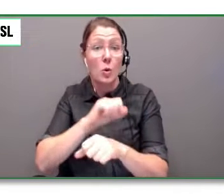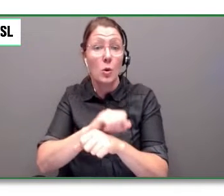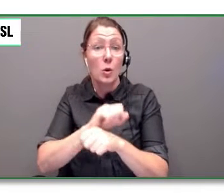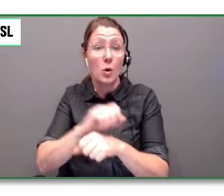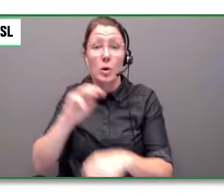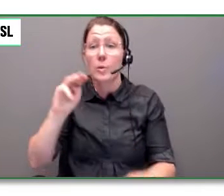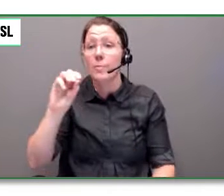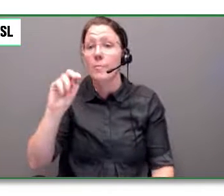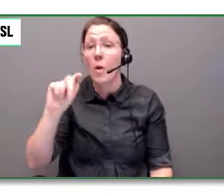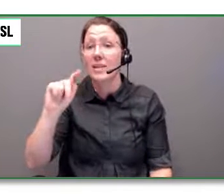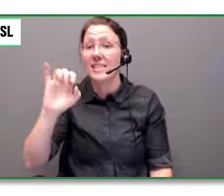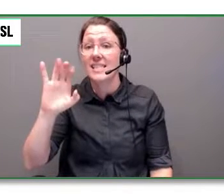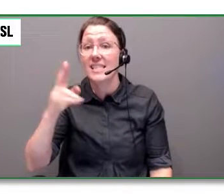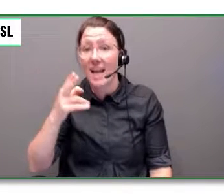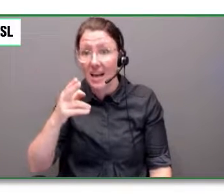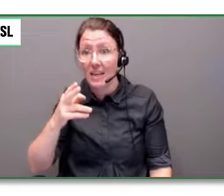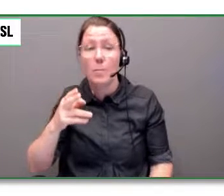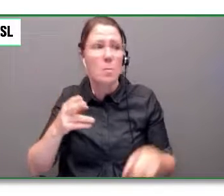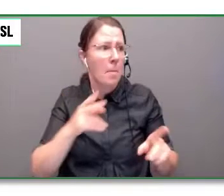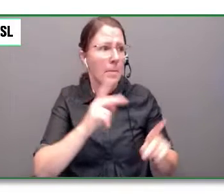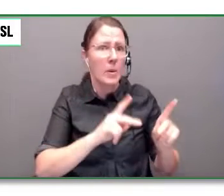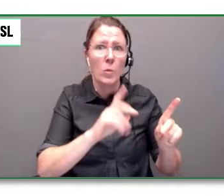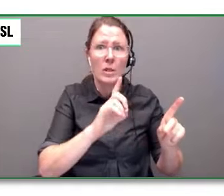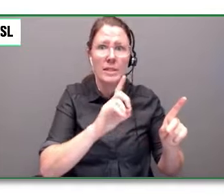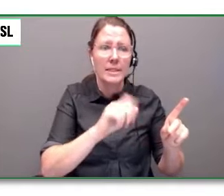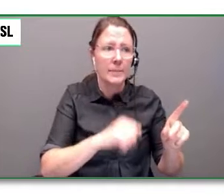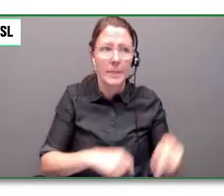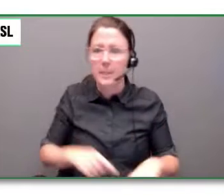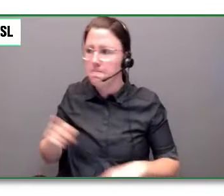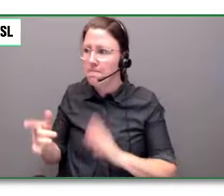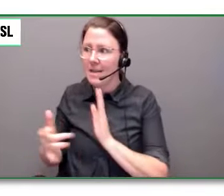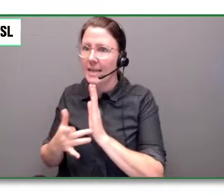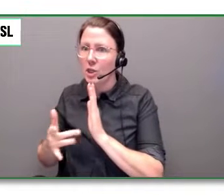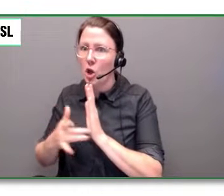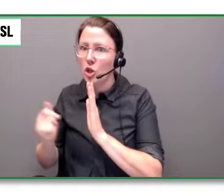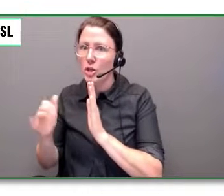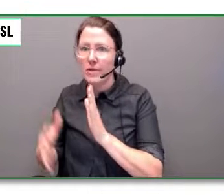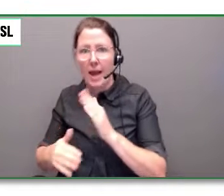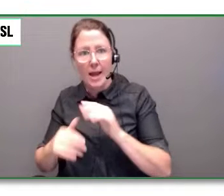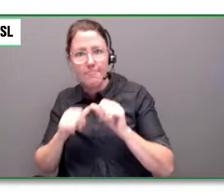with technology that maintains and or improves their functional capacities. She